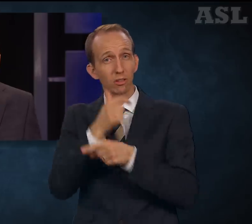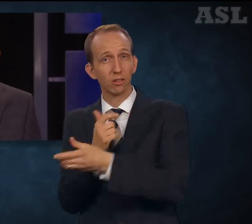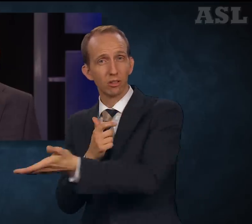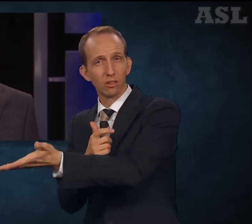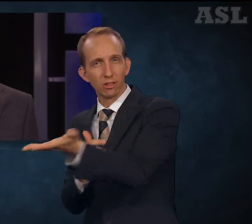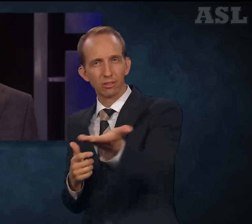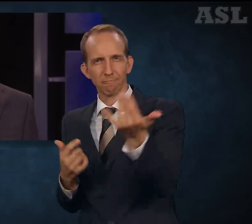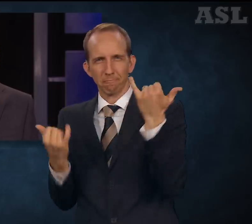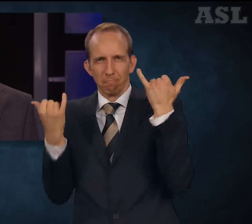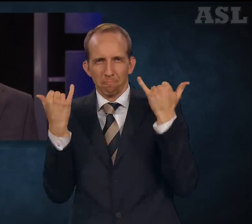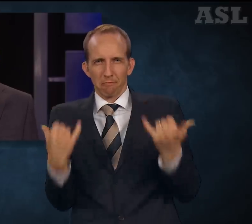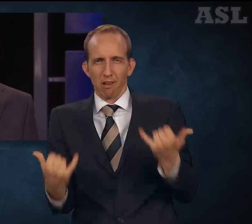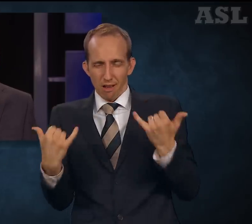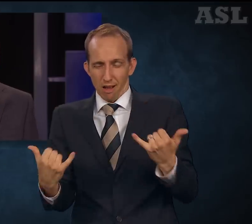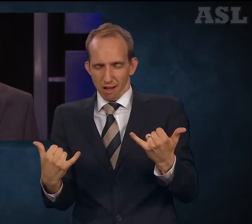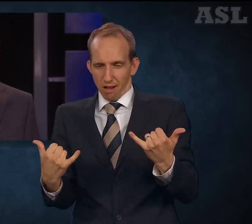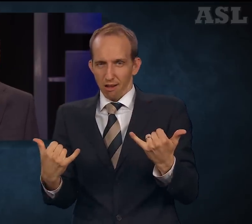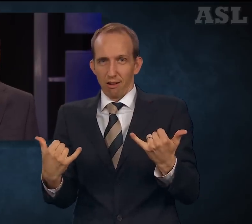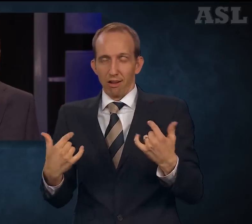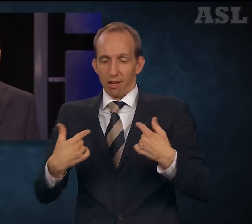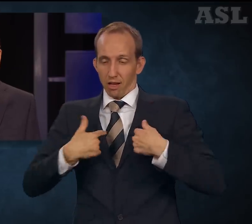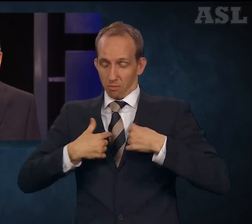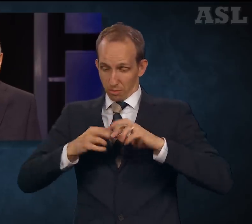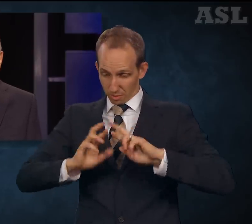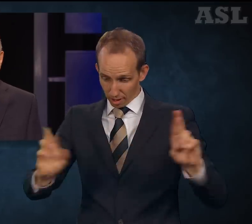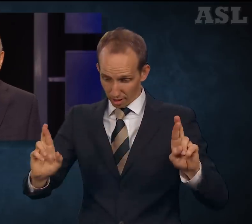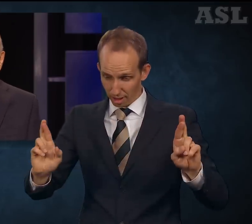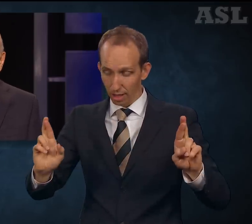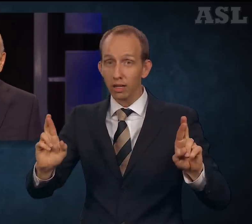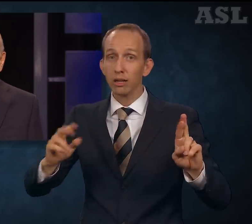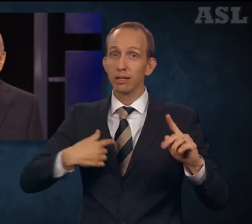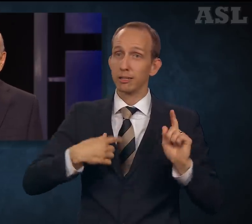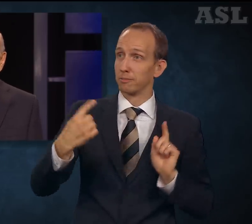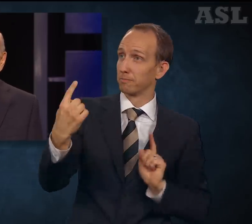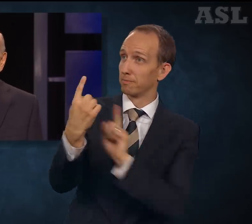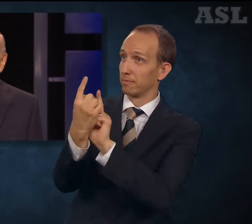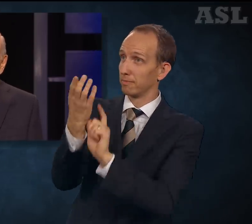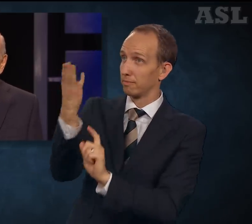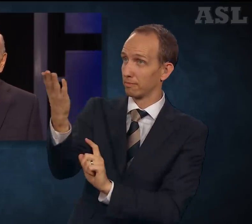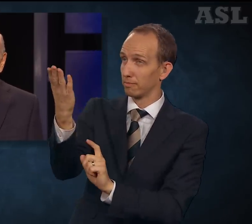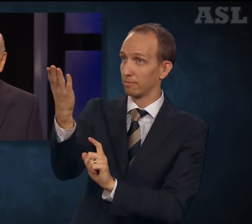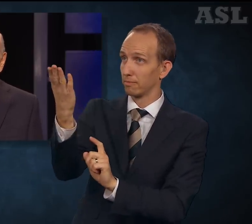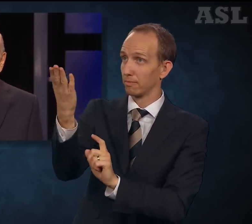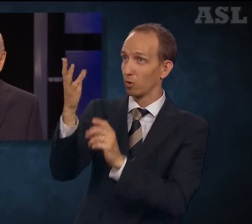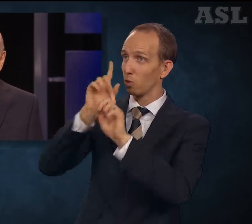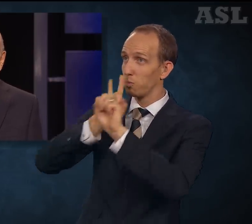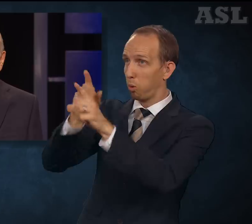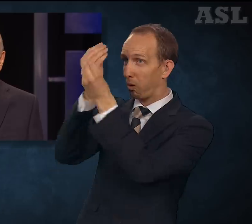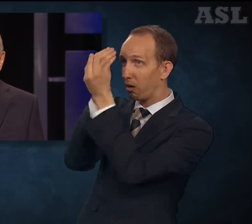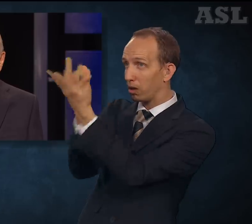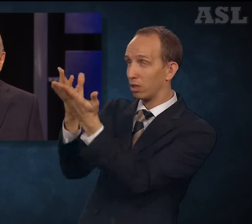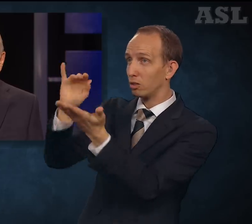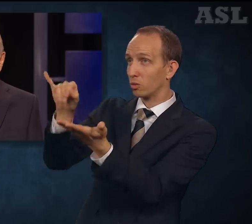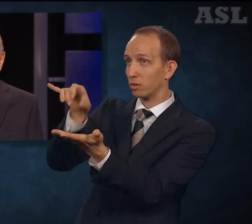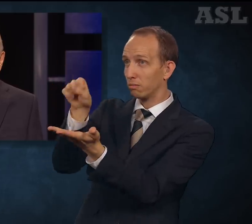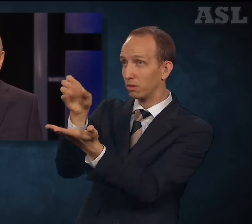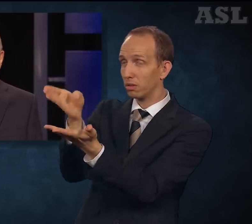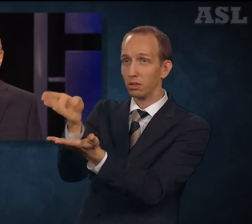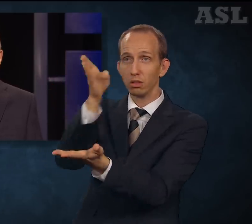SISTERS FOR YOUR ANSWERS TO